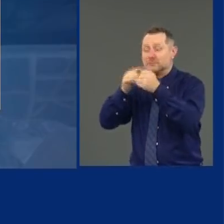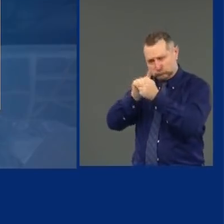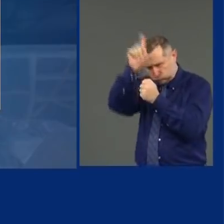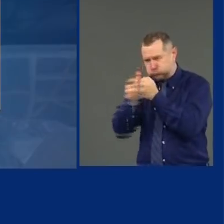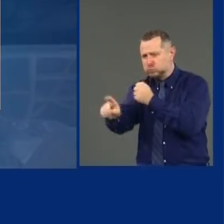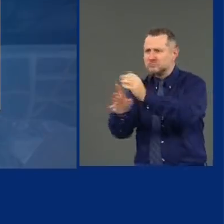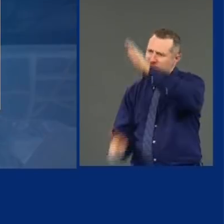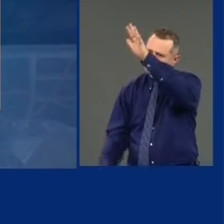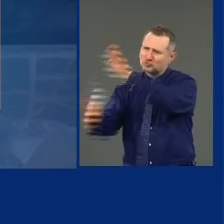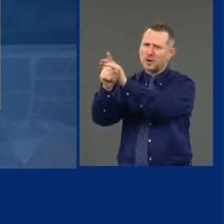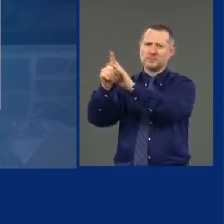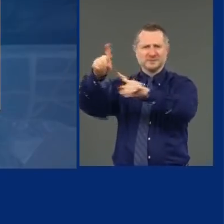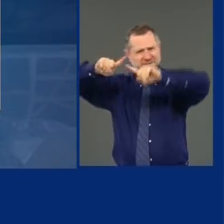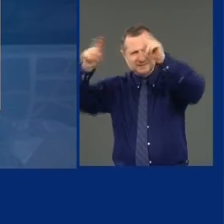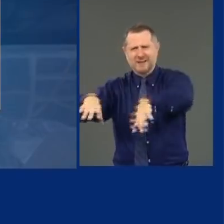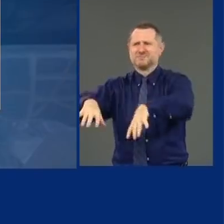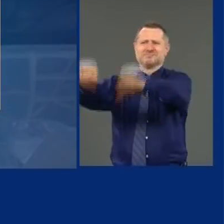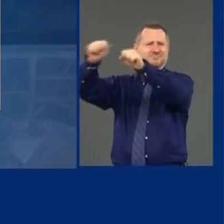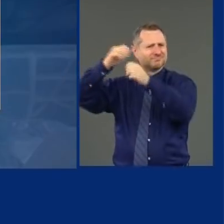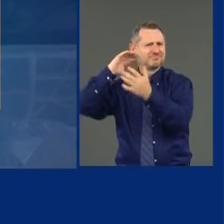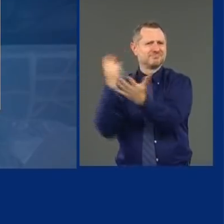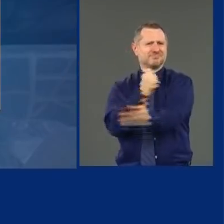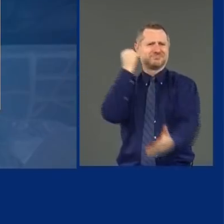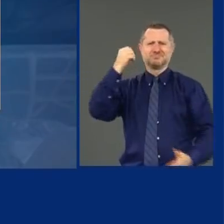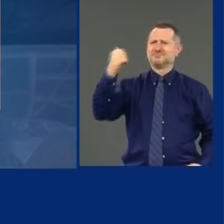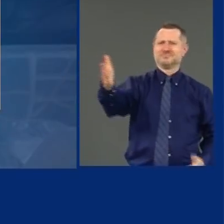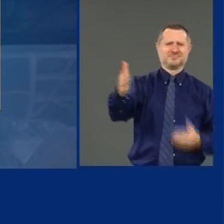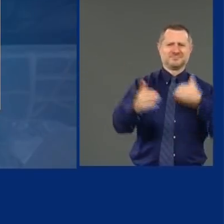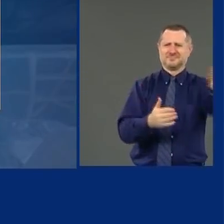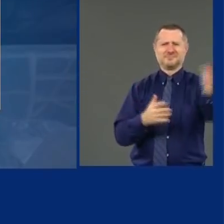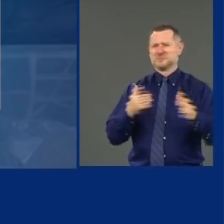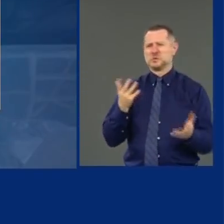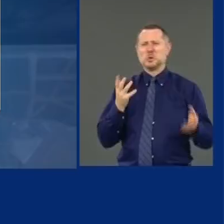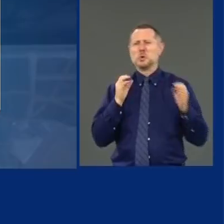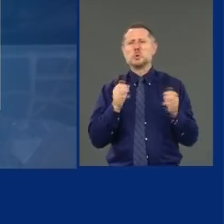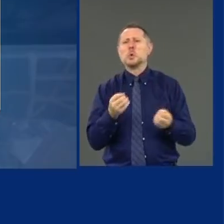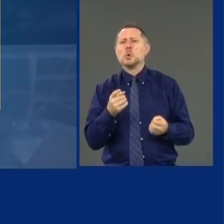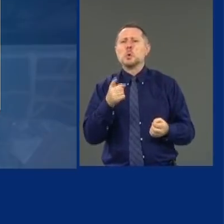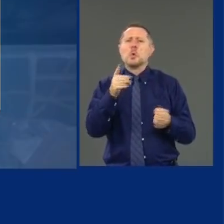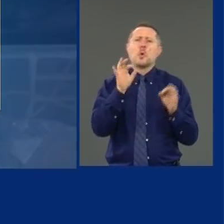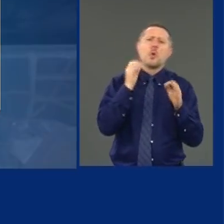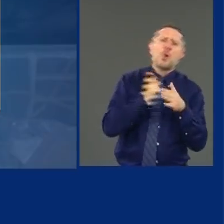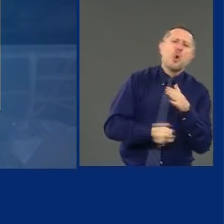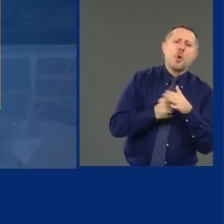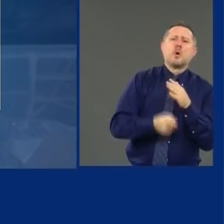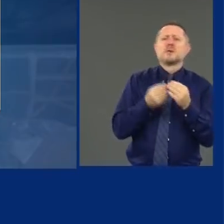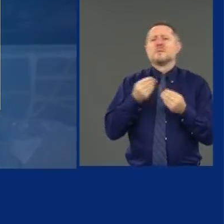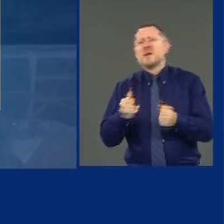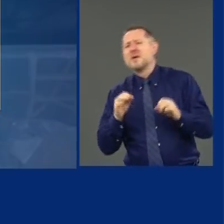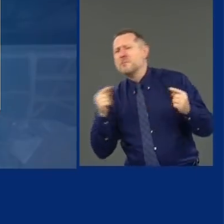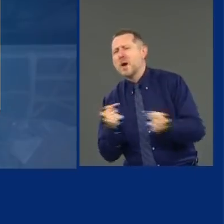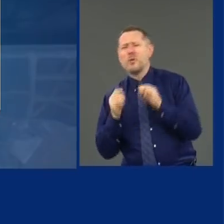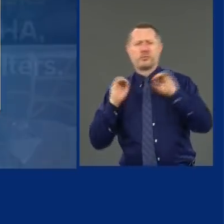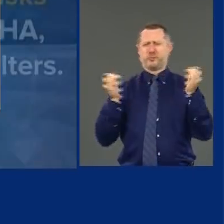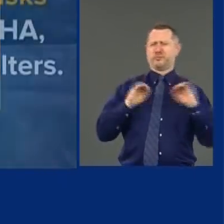YOU CAN GO TO THE WEBSITE CORONAVIRUS.HEALTH.NY.GOV AND FIND A SITE NEAR YOU. GET TESTED. IF YOU WERE EXPOSED TO A PERSON